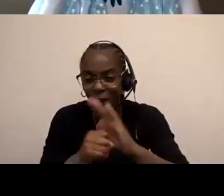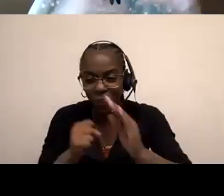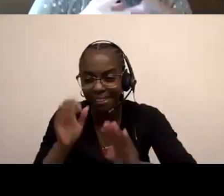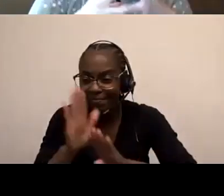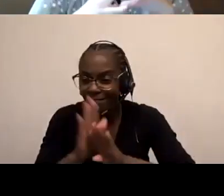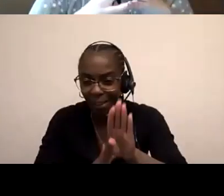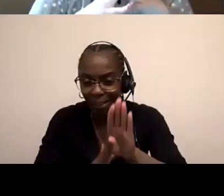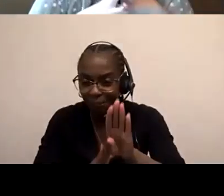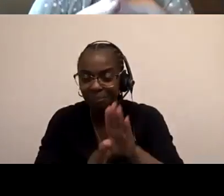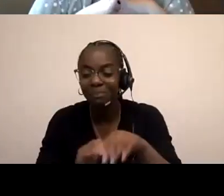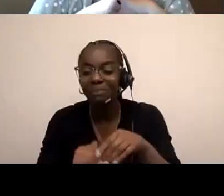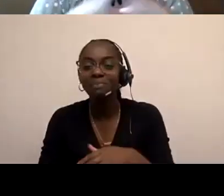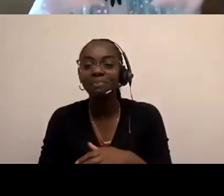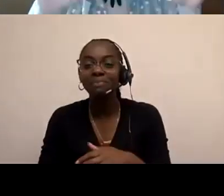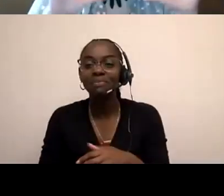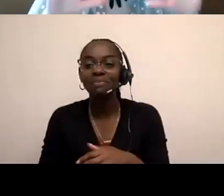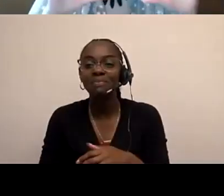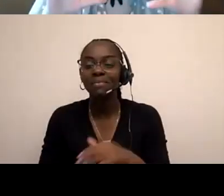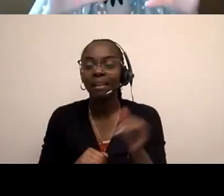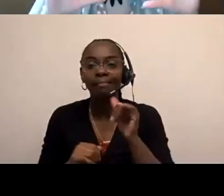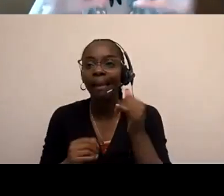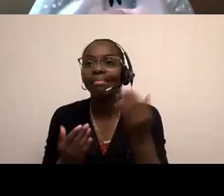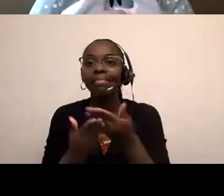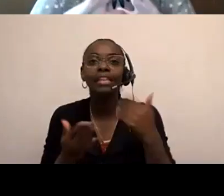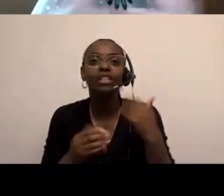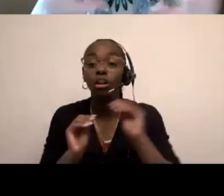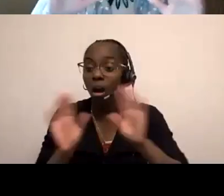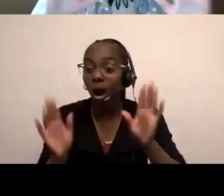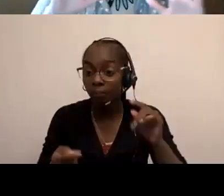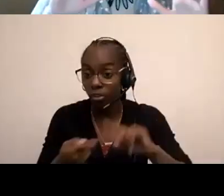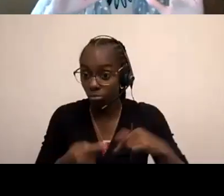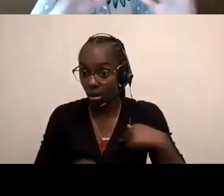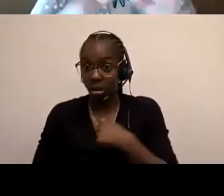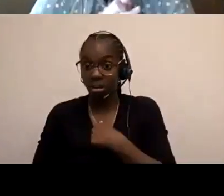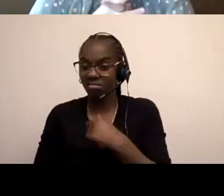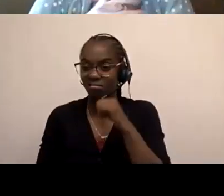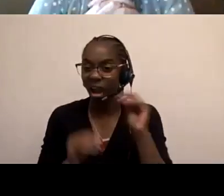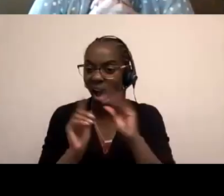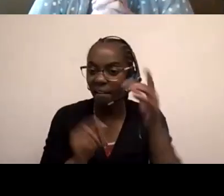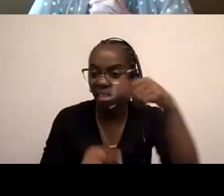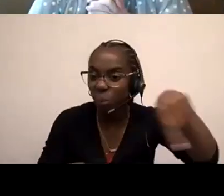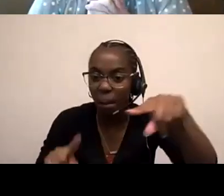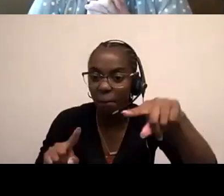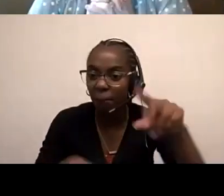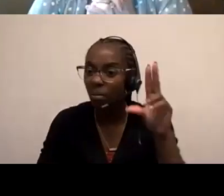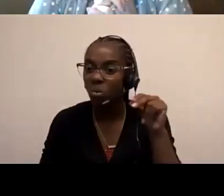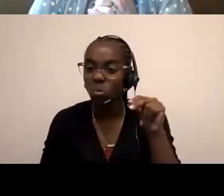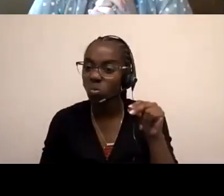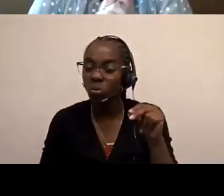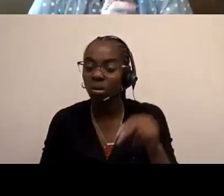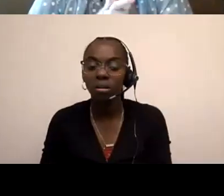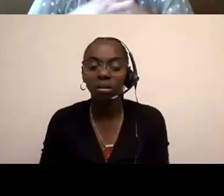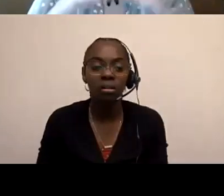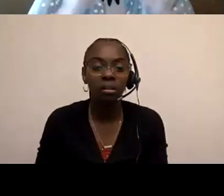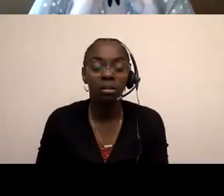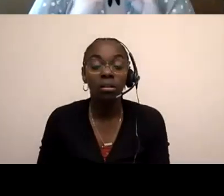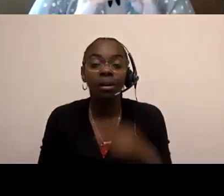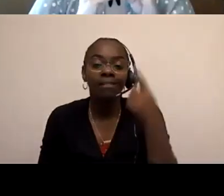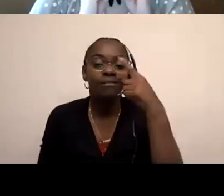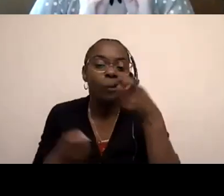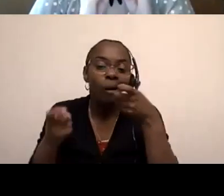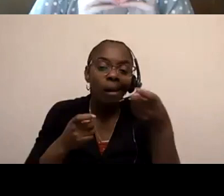THINGS THAT ARE OBVIOUS TO US ARE NOT OBVIOUS TO THEM. SO FOR HANDLING EXPOSURE HERE'S WHAT